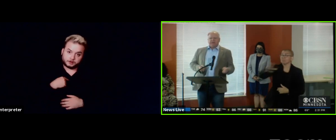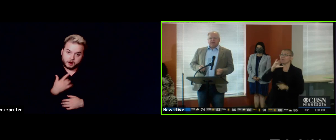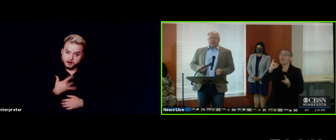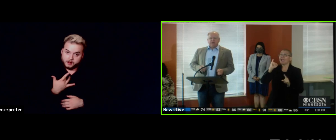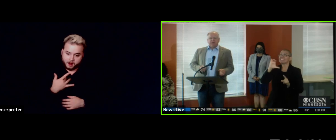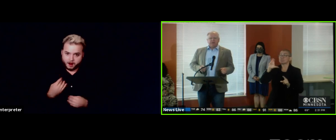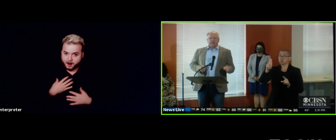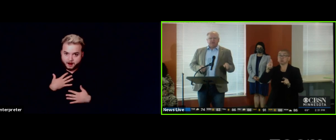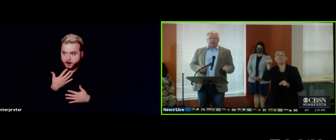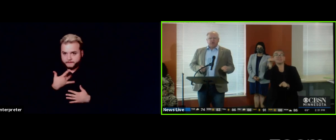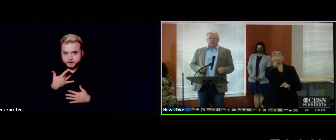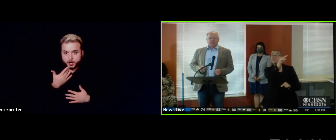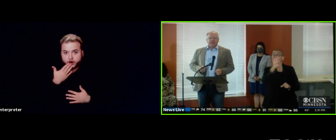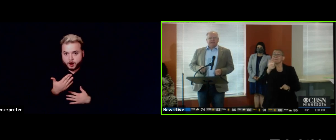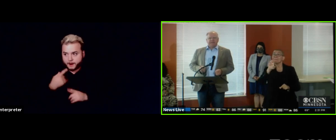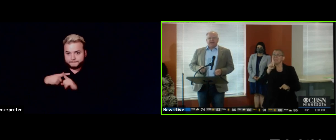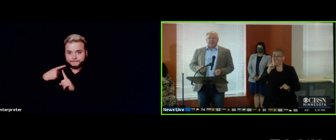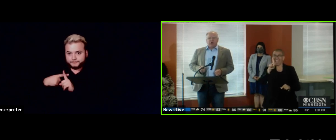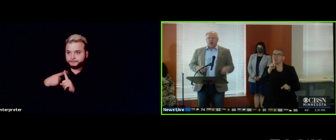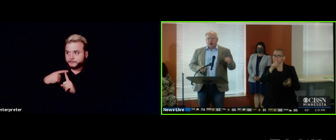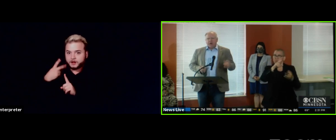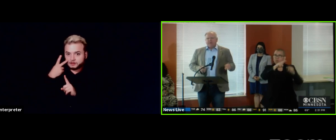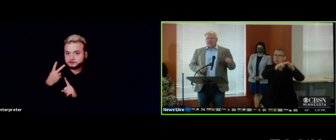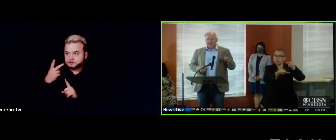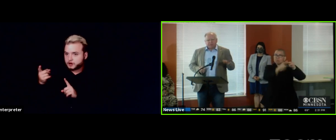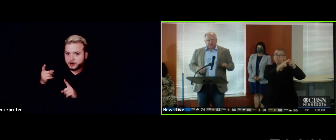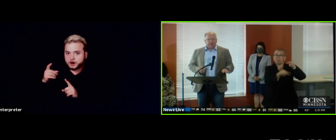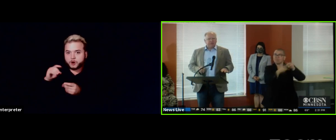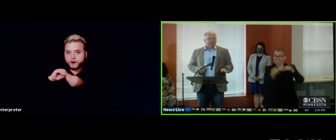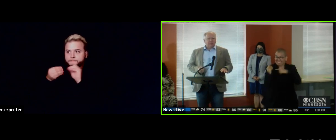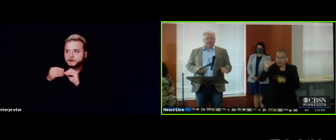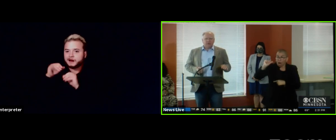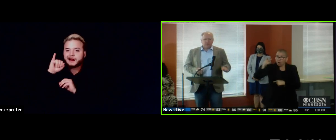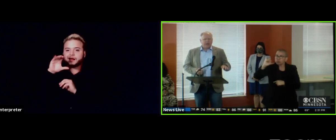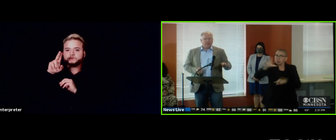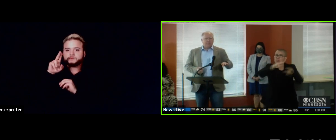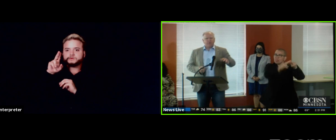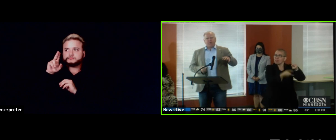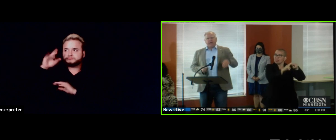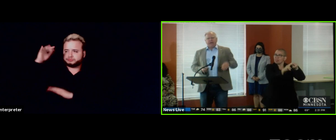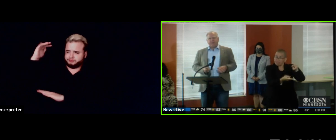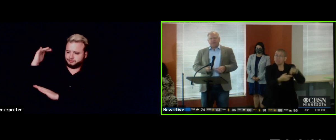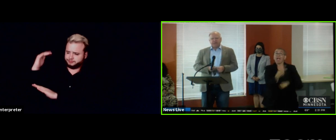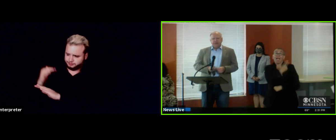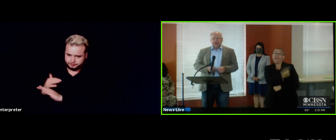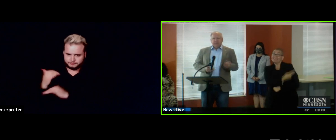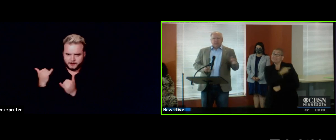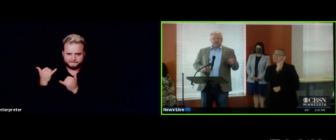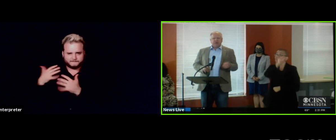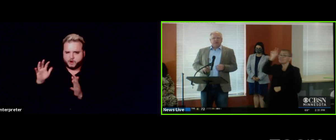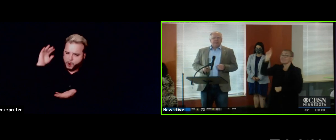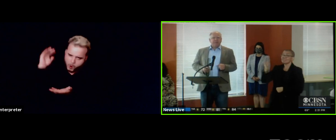by Tobin's patients is the lowest it's been since April. Our number of hospitalizations as Louis you're right we're at four point nine percent but we're still creeping but